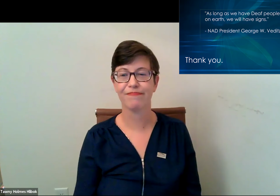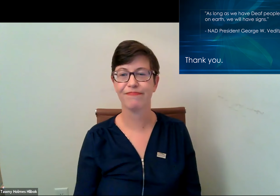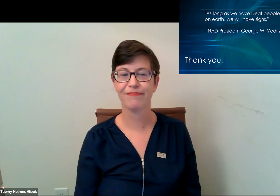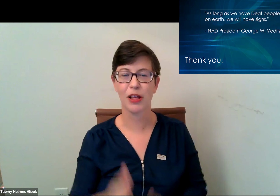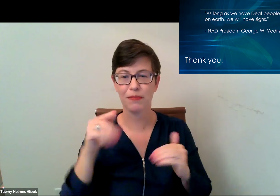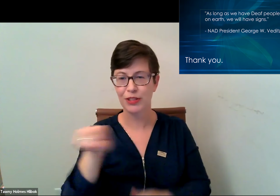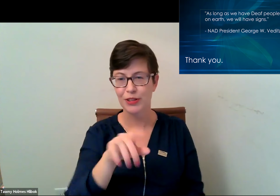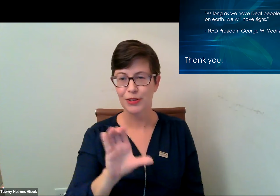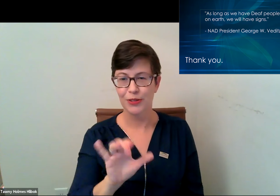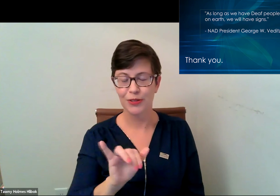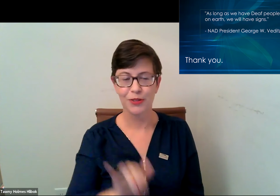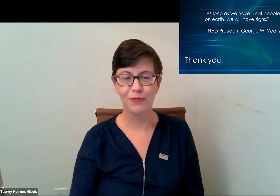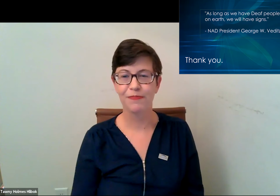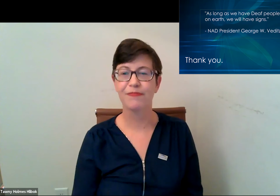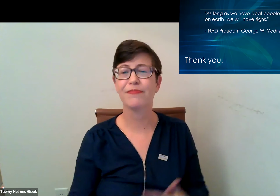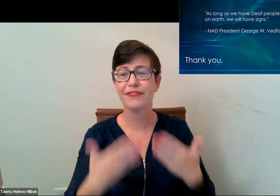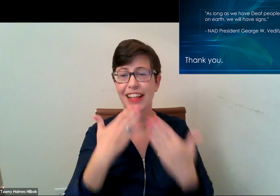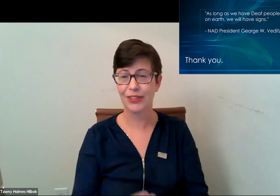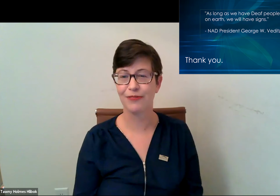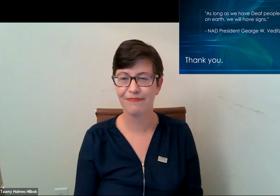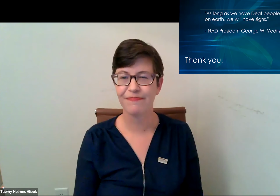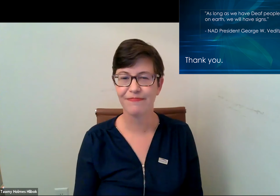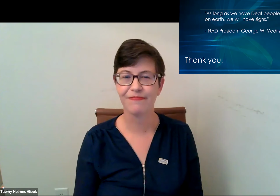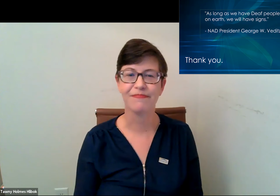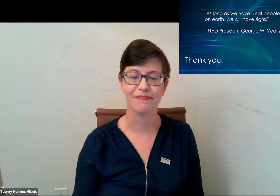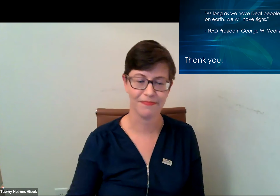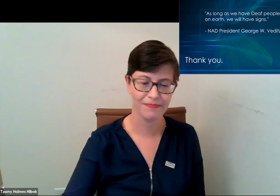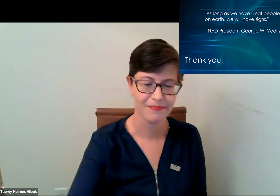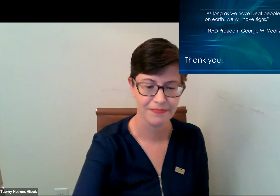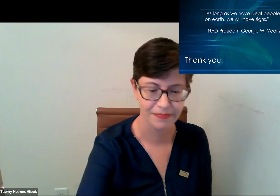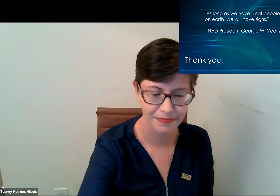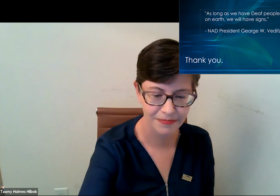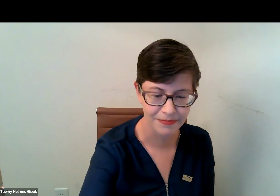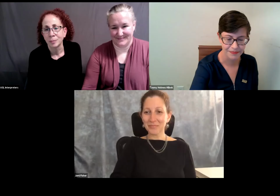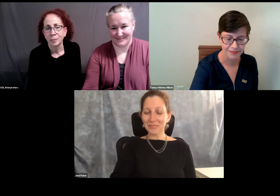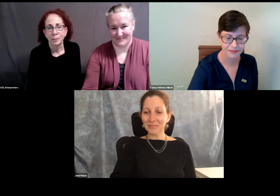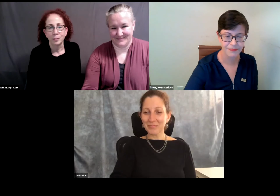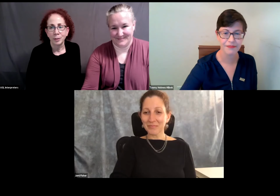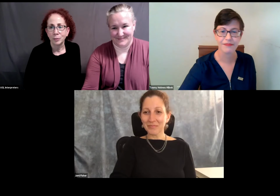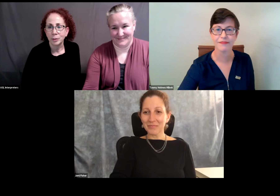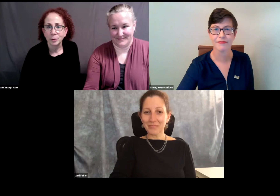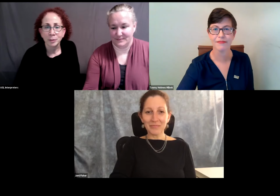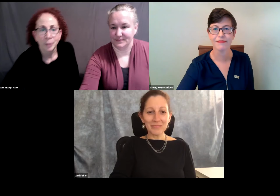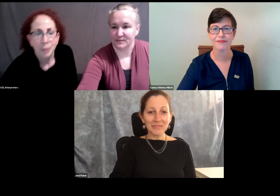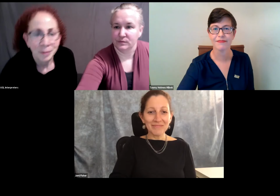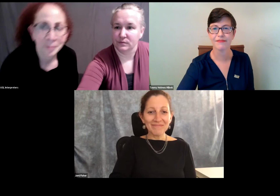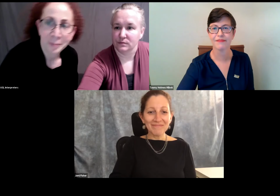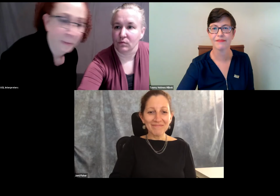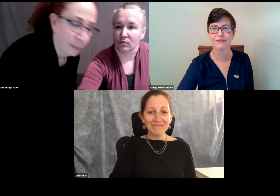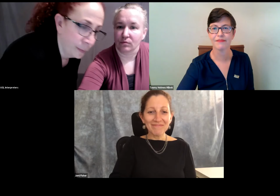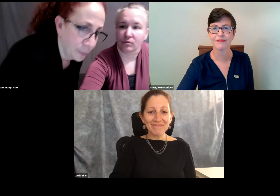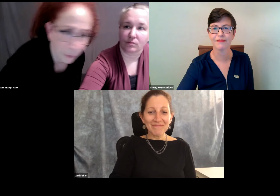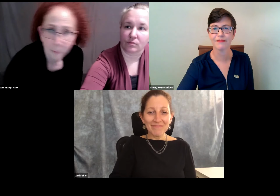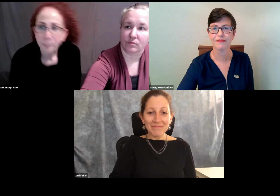And we stand by that quote, I hope that you do too, thank you.